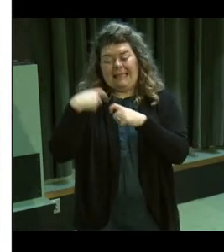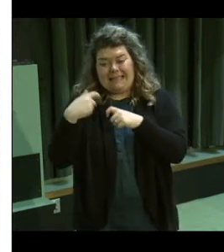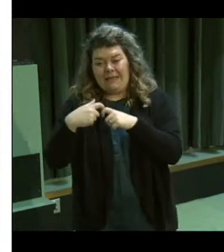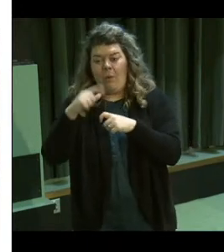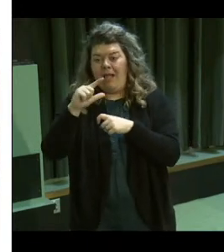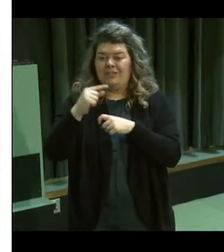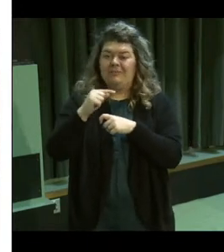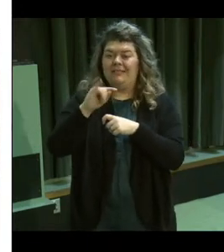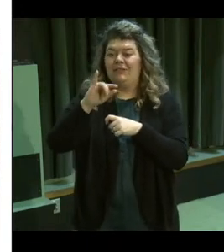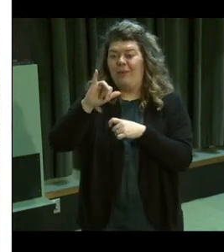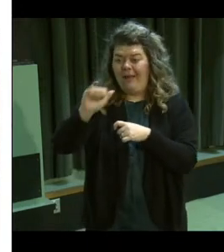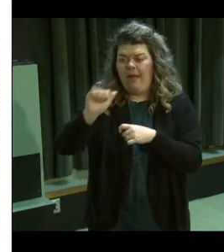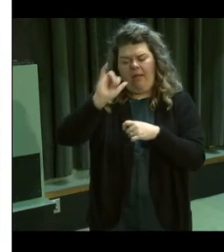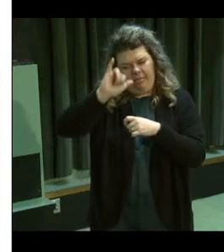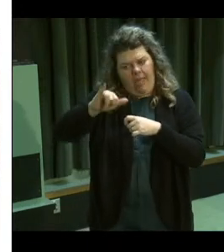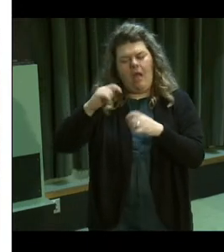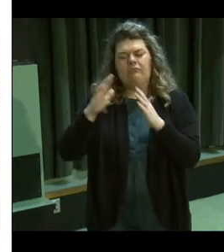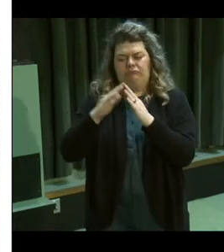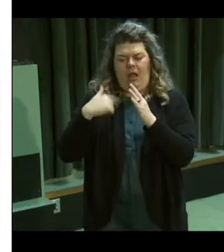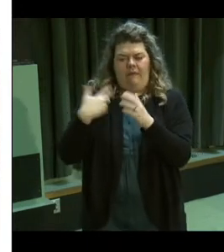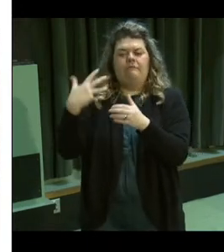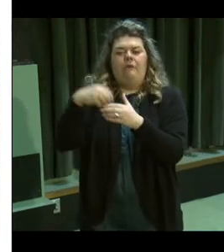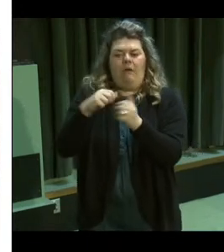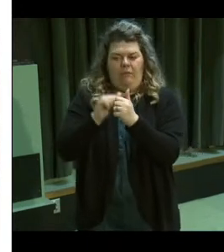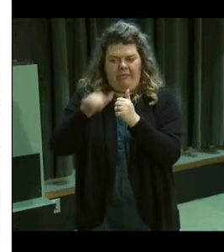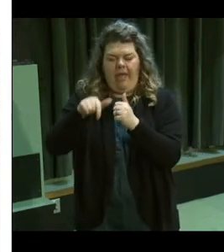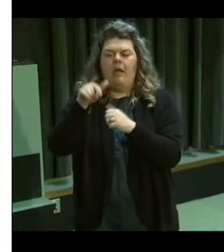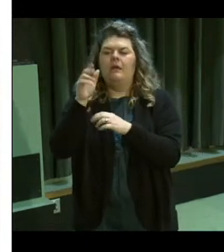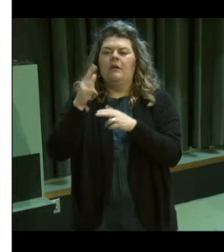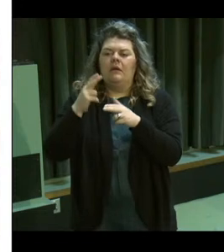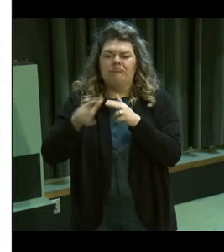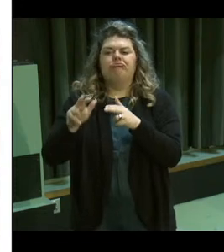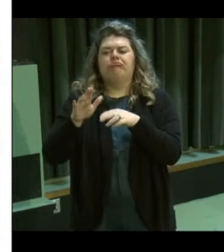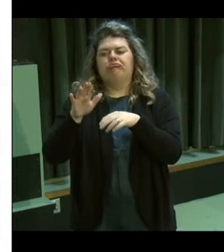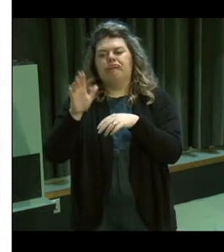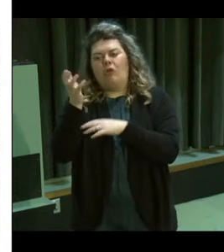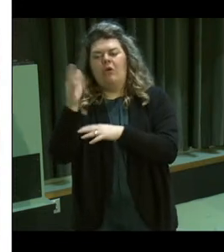is just a group that I've been